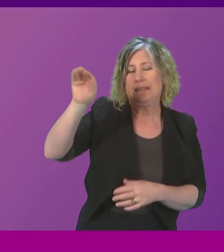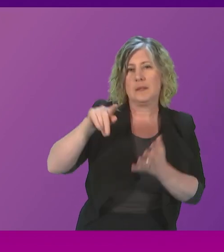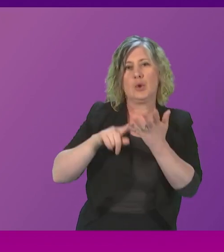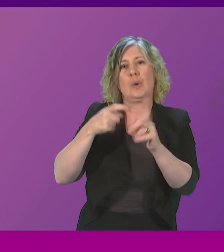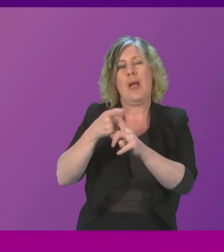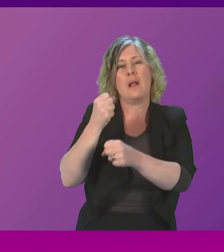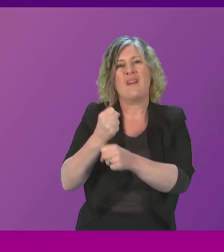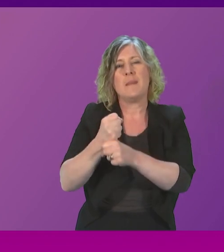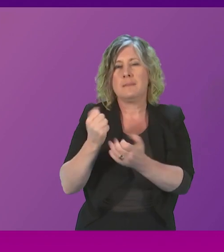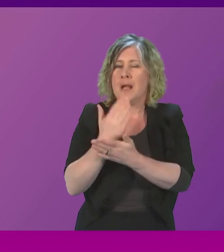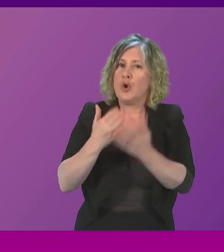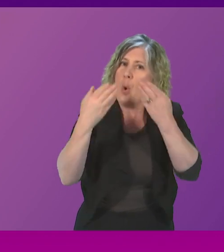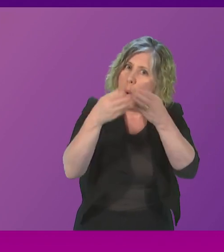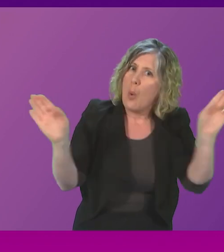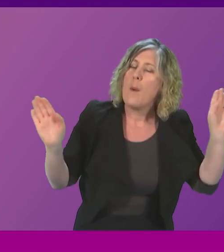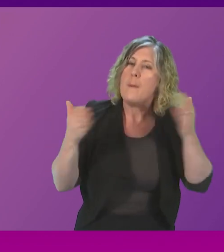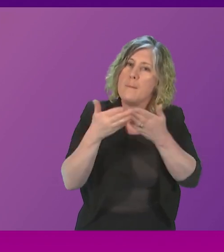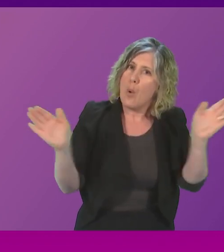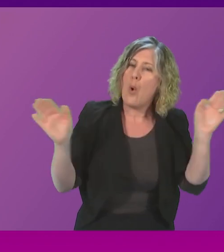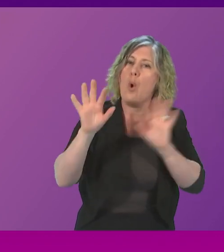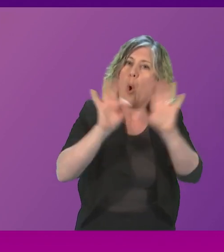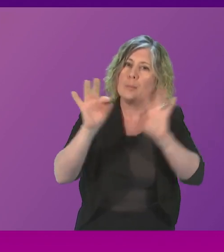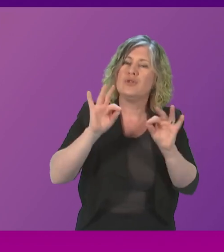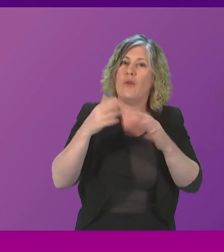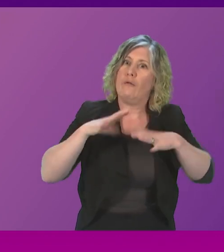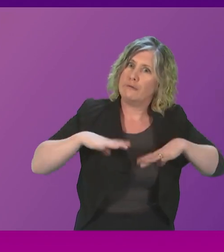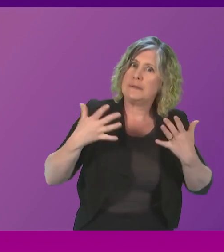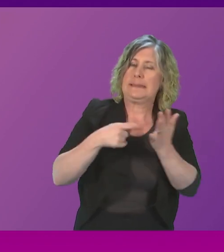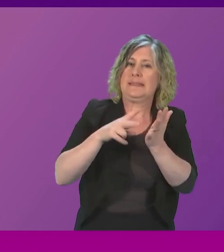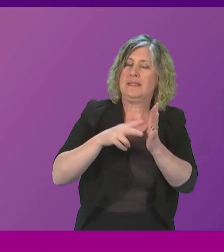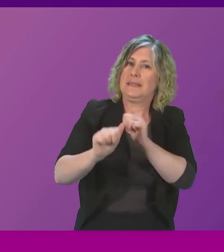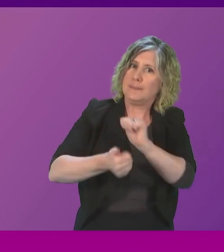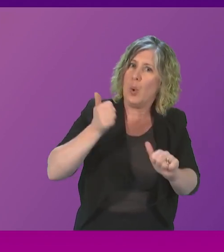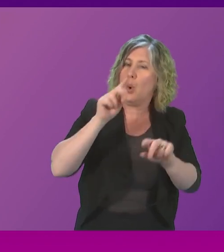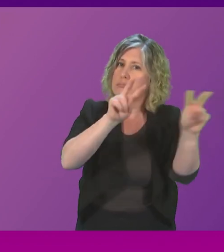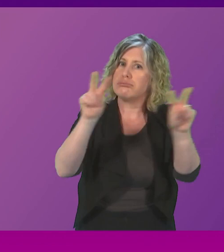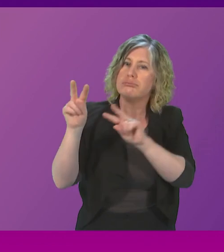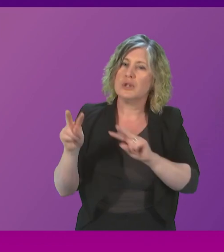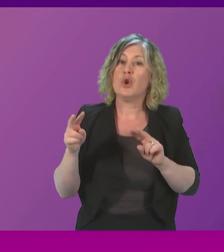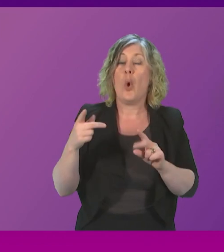course, as I have said before, it would be far simpler if those powers rested with the Scottish Parliament.